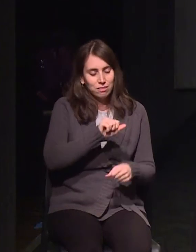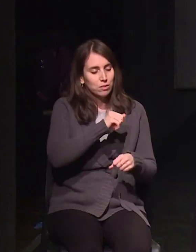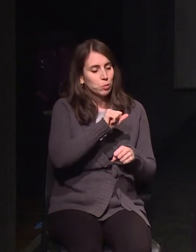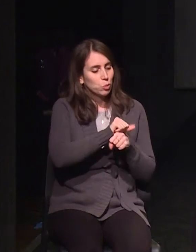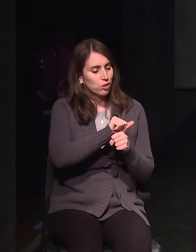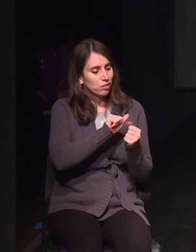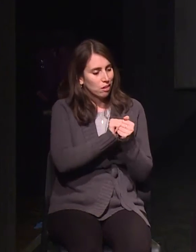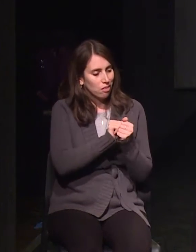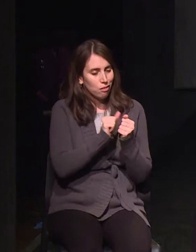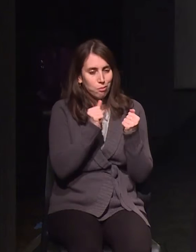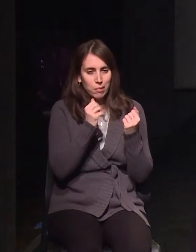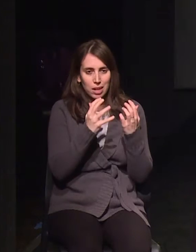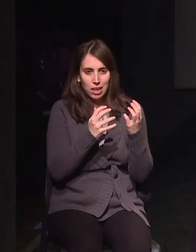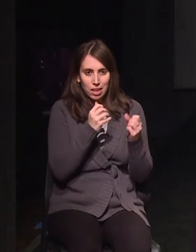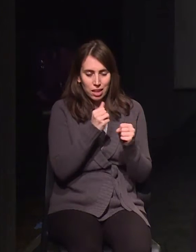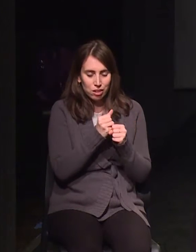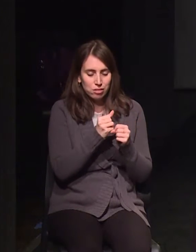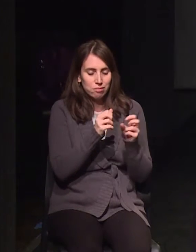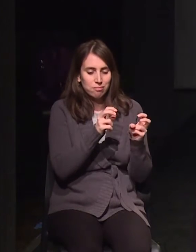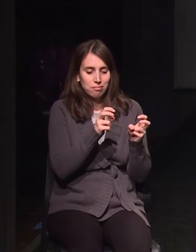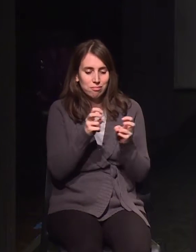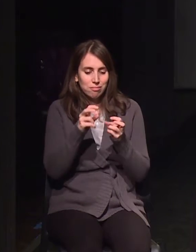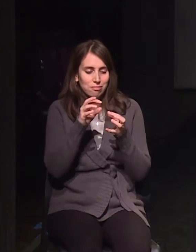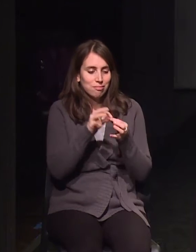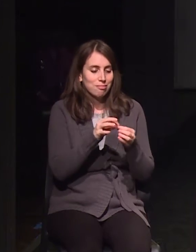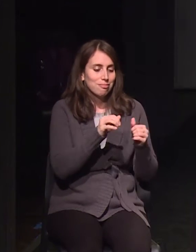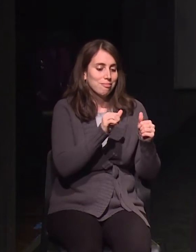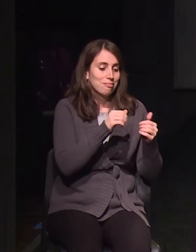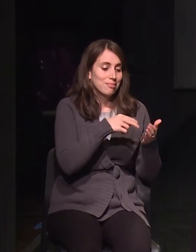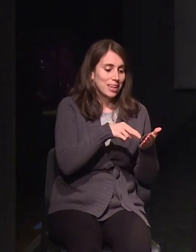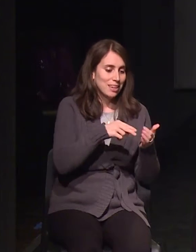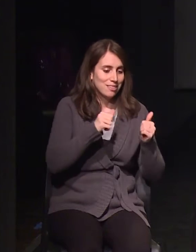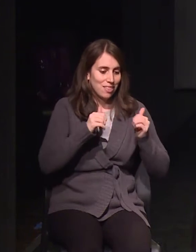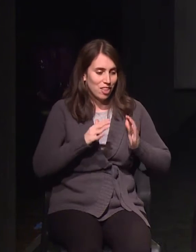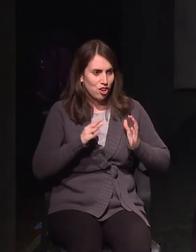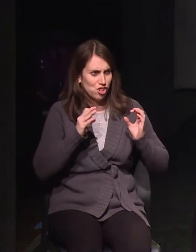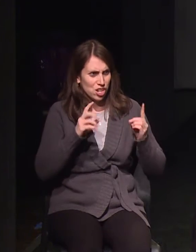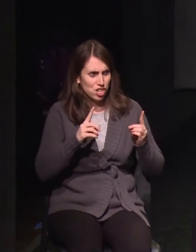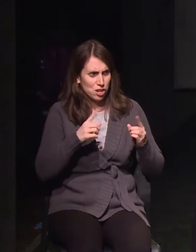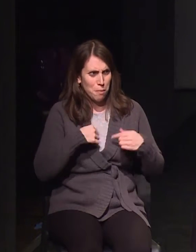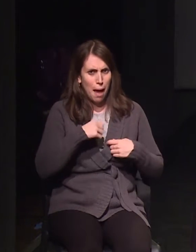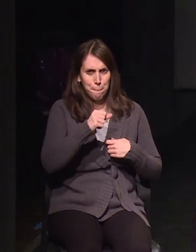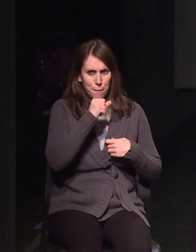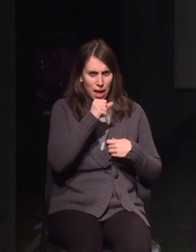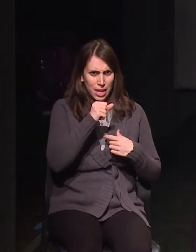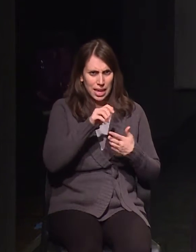My mic is cutting in and out so I’m going to talk a little loudly.